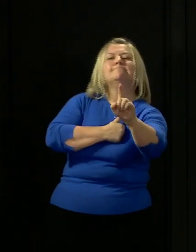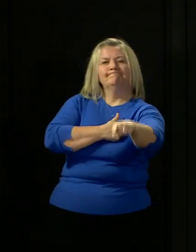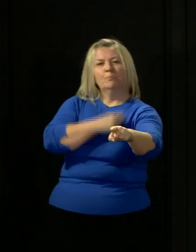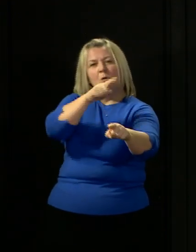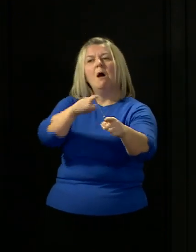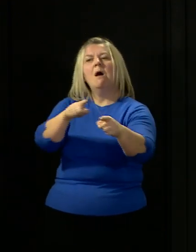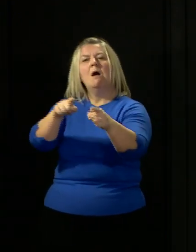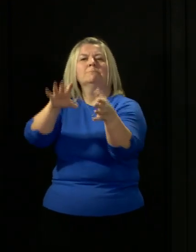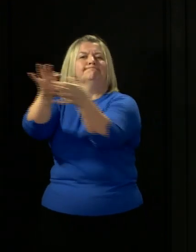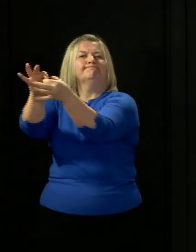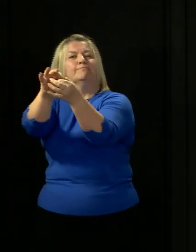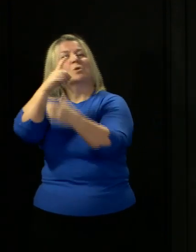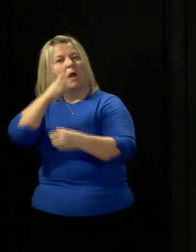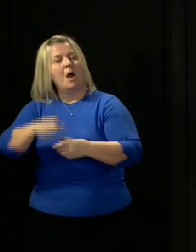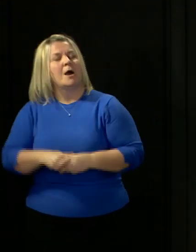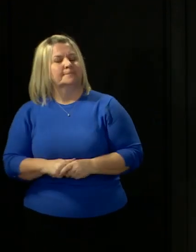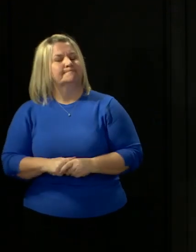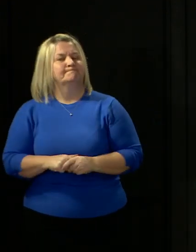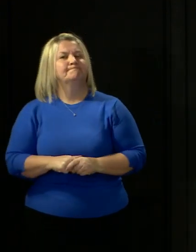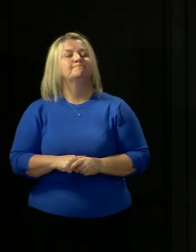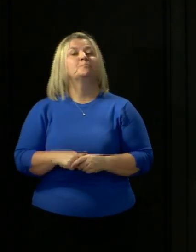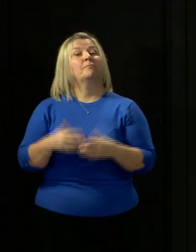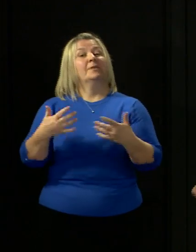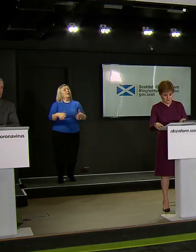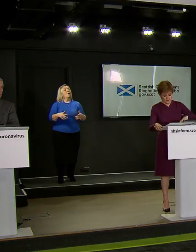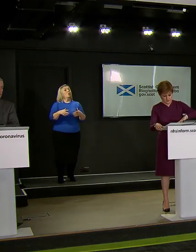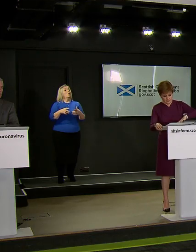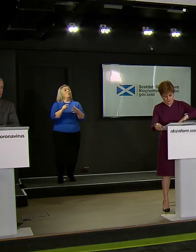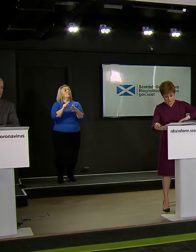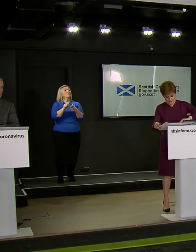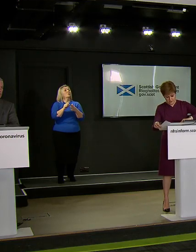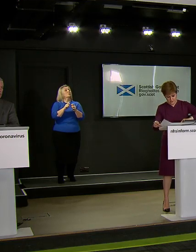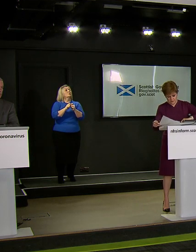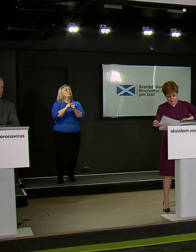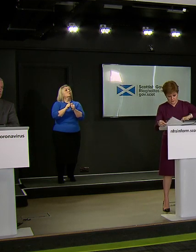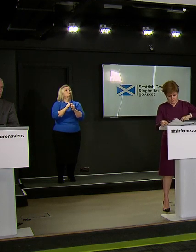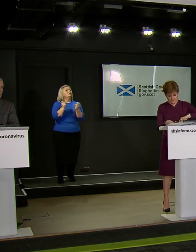ahead to Katrine Bussy from the Press Association thank you First